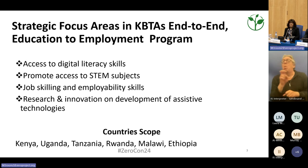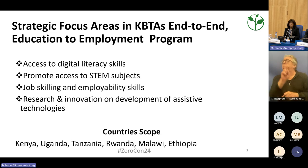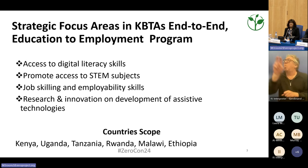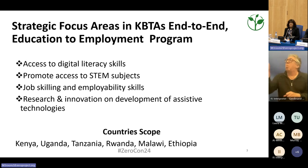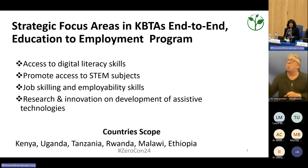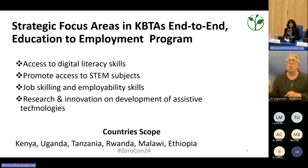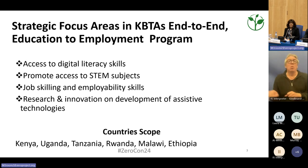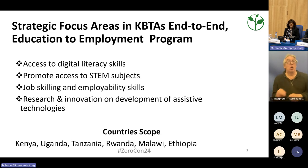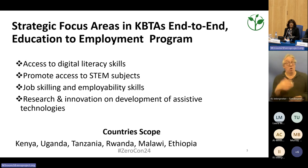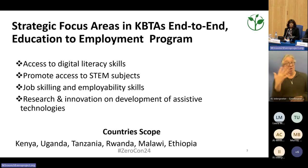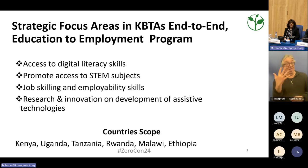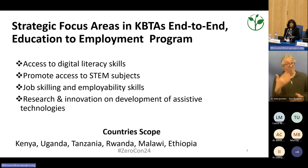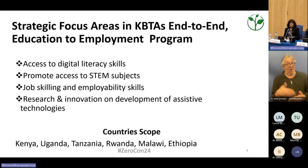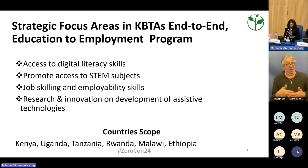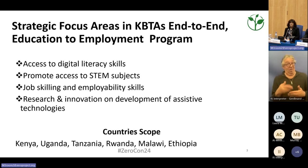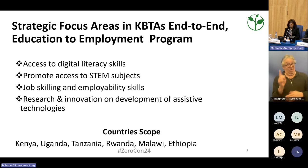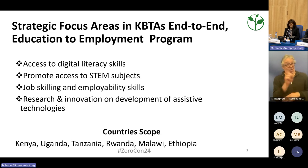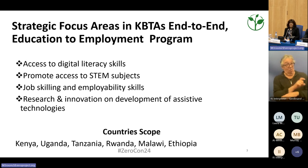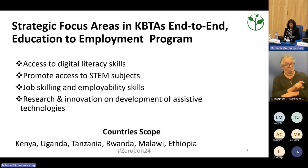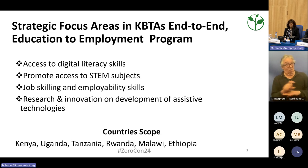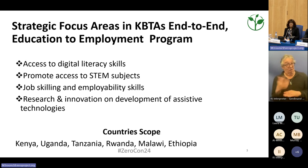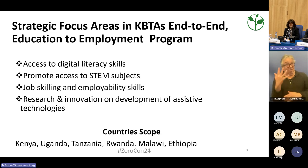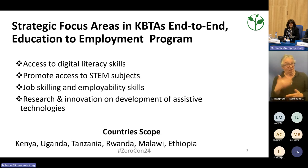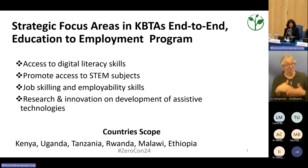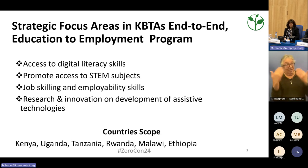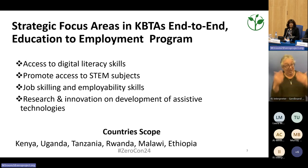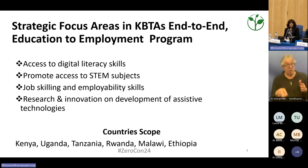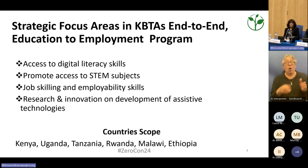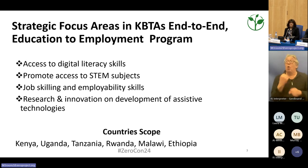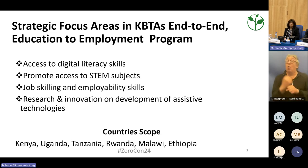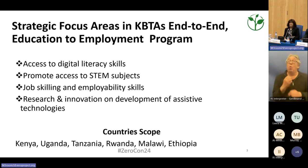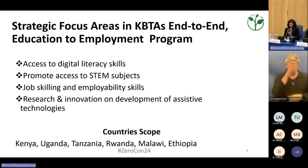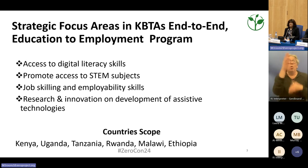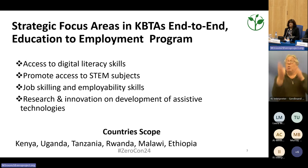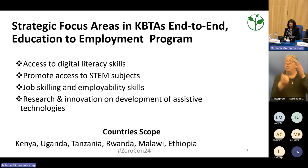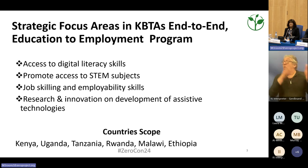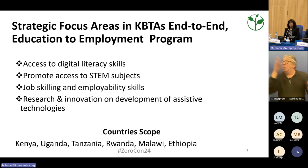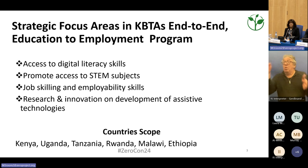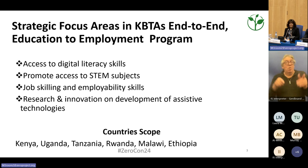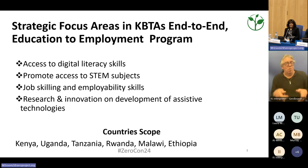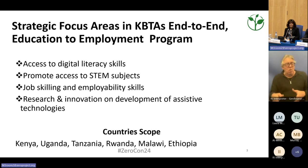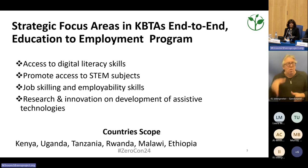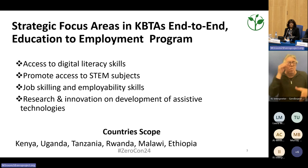week and they learn about being in a mainstream workplace, where they learn different skills,